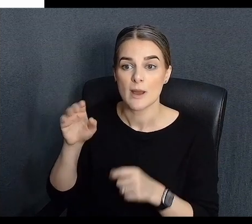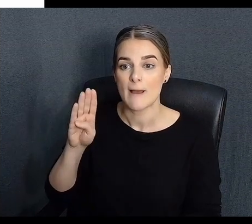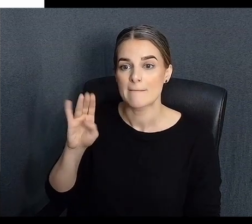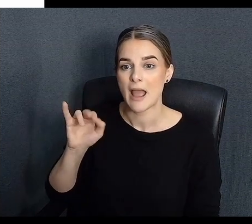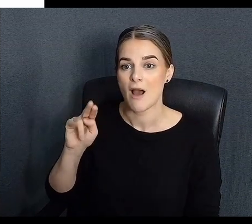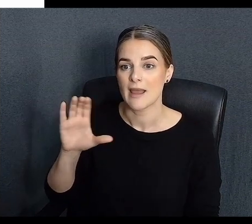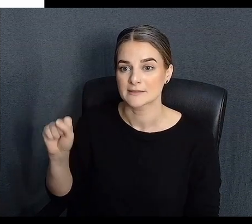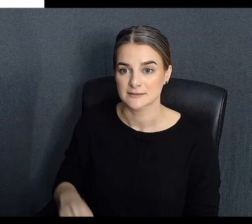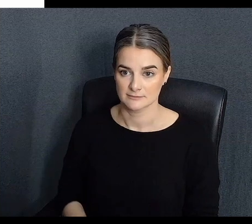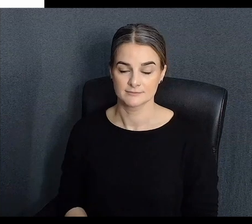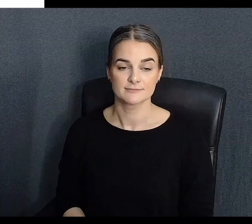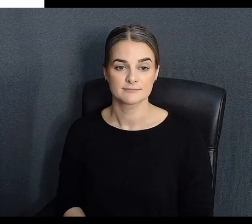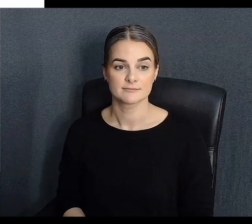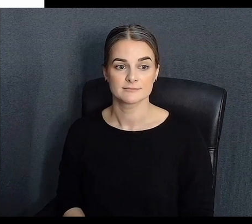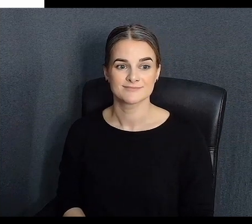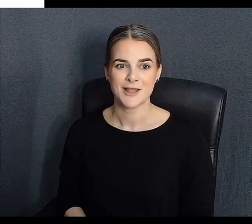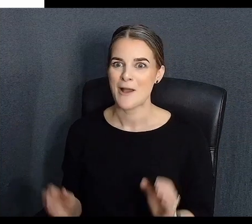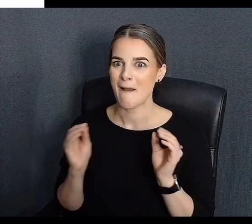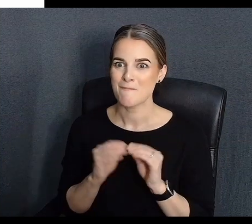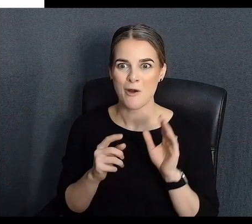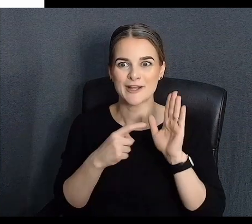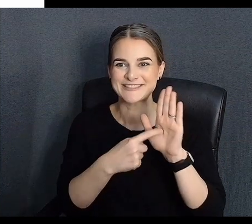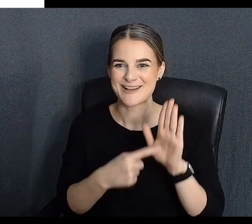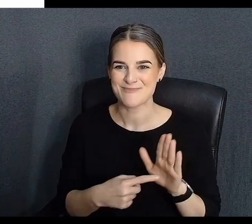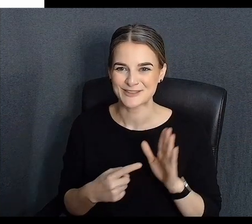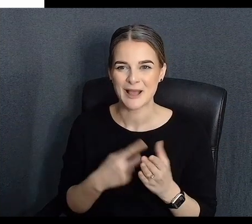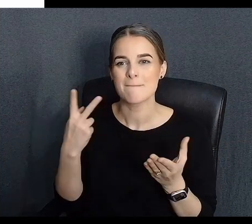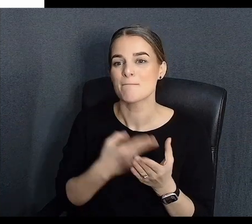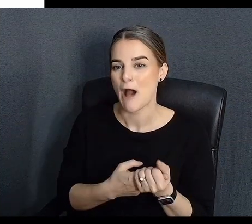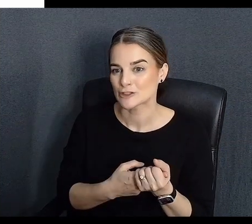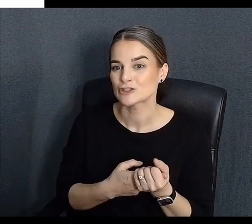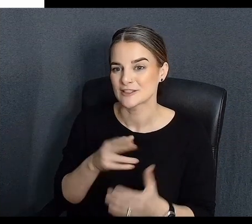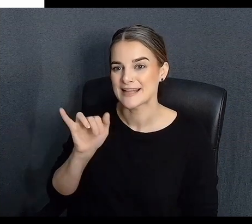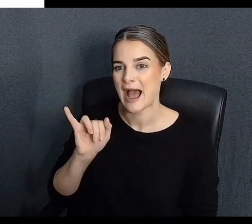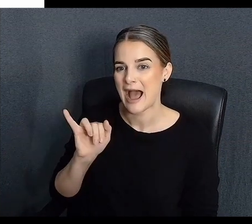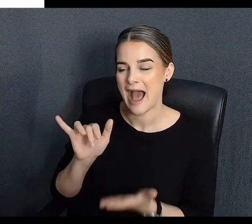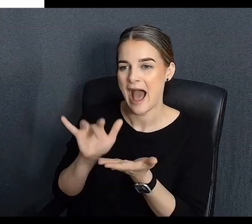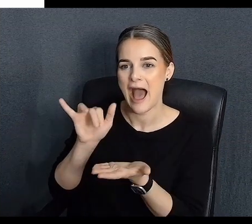And here are some more examples of those bundled iPads. I talked about a couple of them earlier,